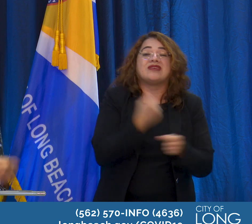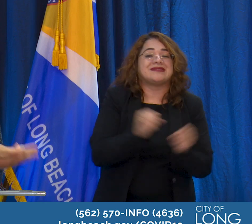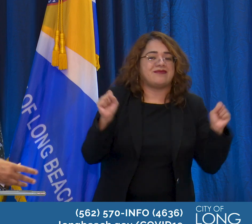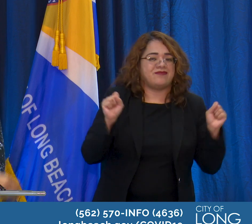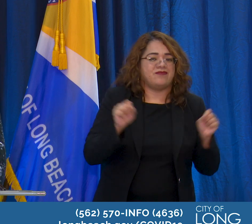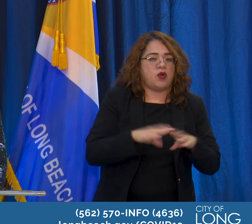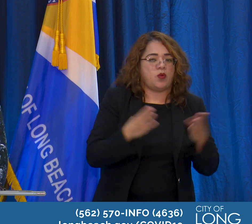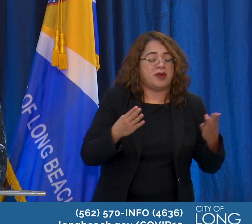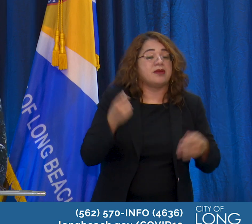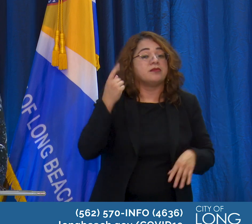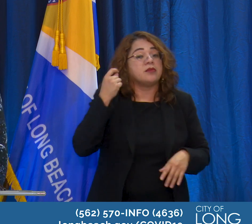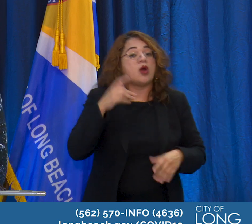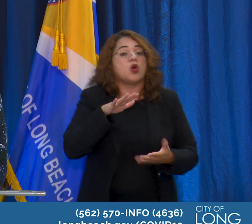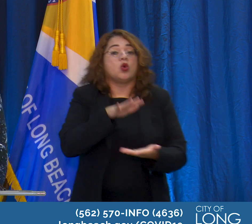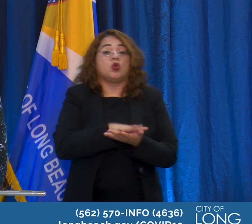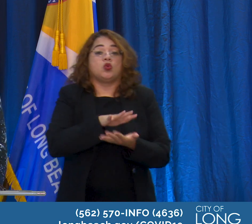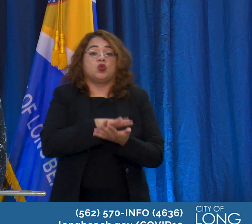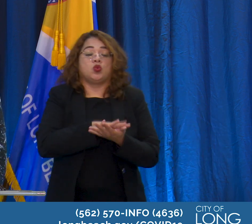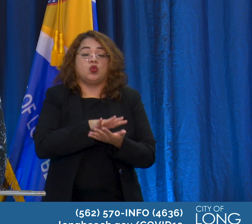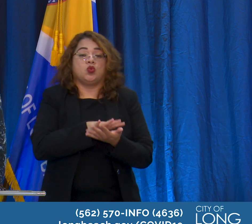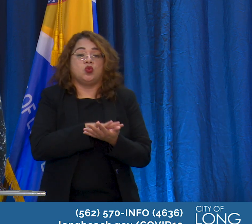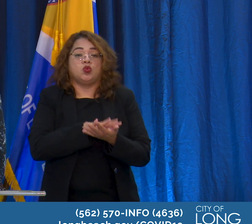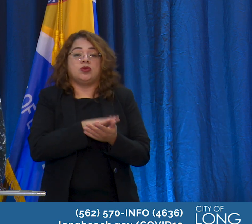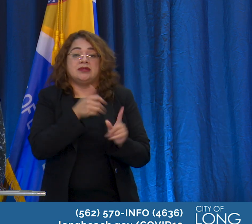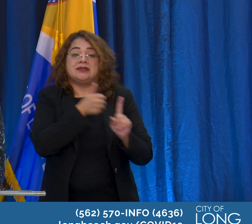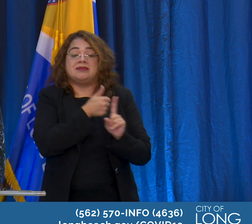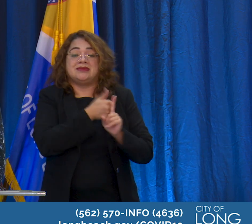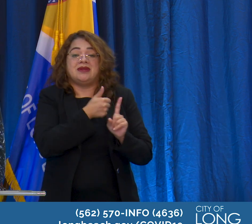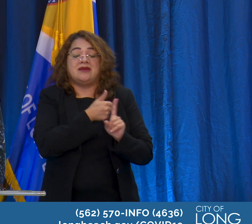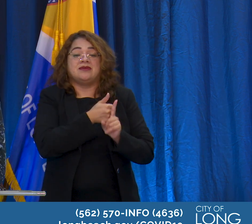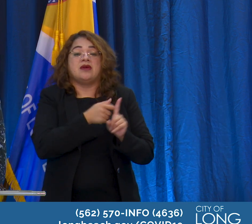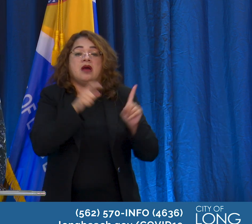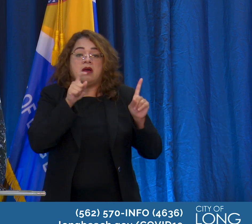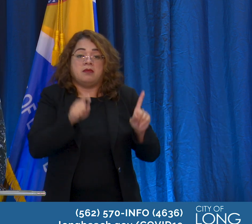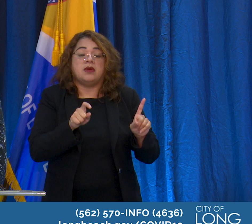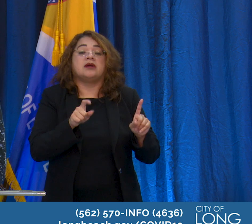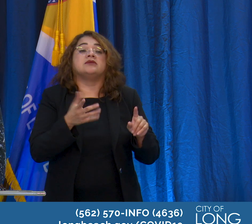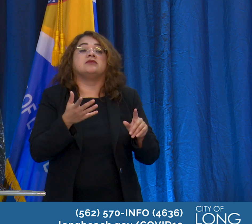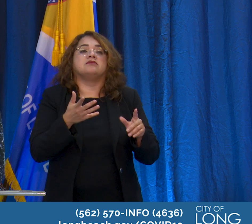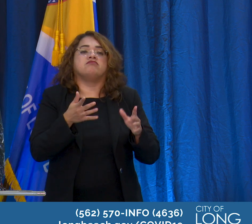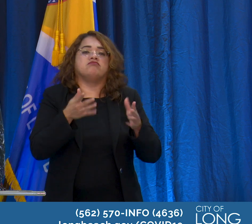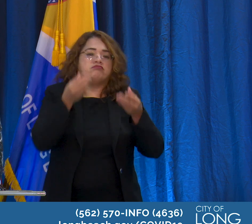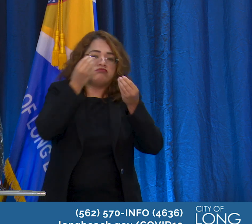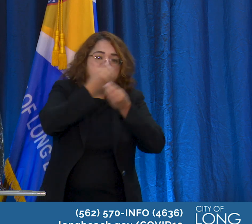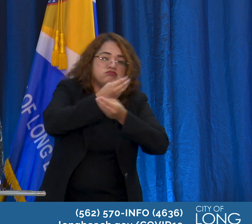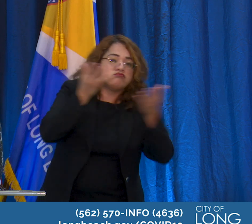the schools that will come up with the, the, whether they want to do it or what kind, which